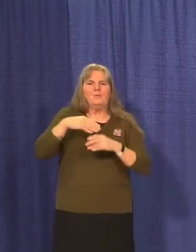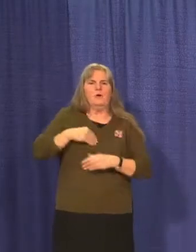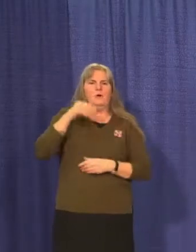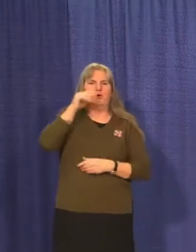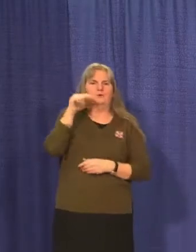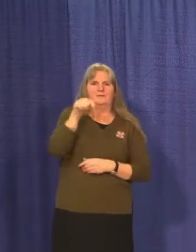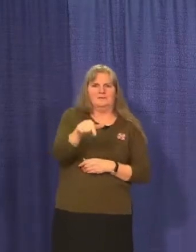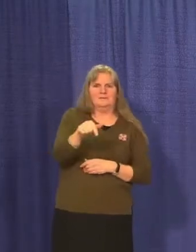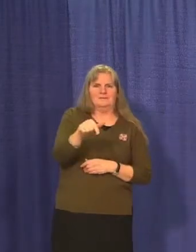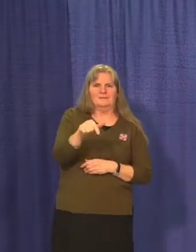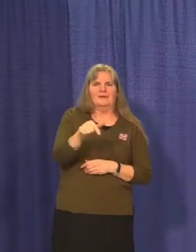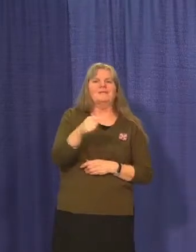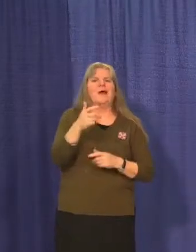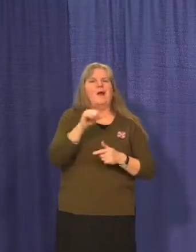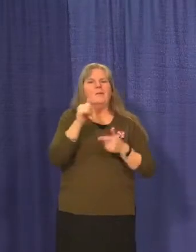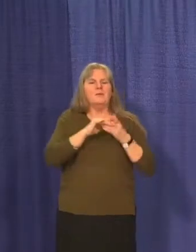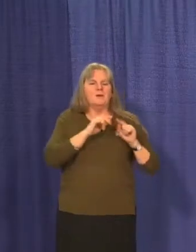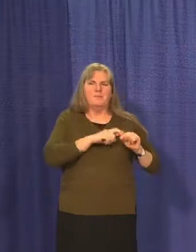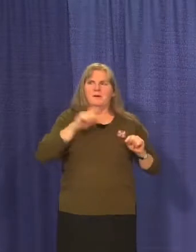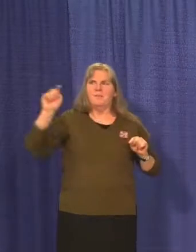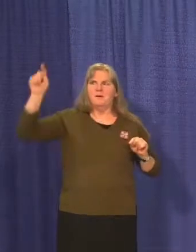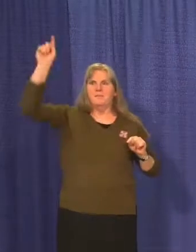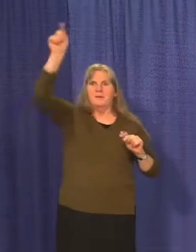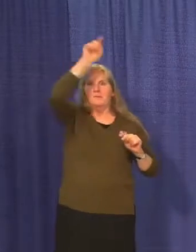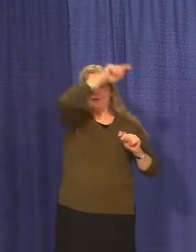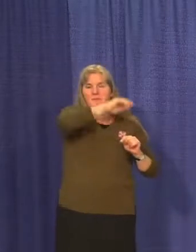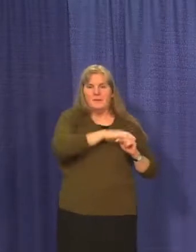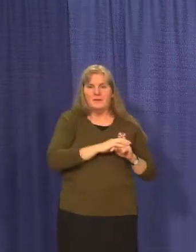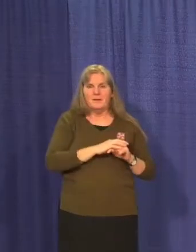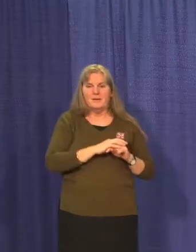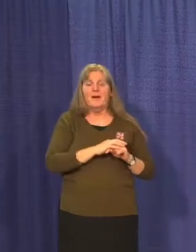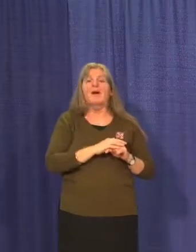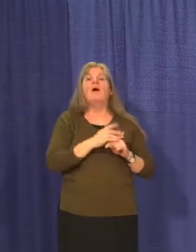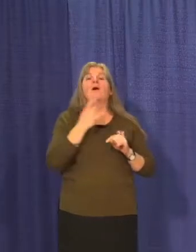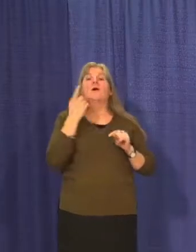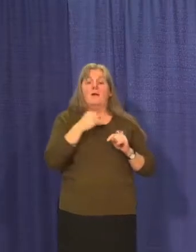Whitehorse clinics where they will then be prepared to crank through as many people as our